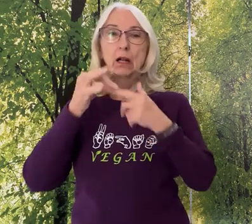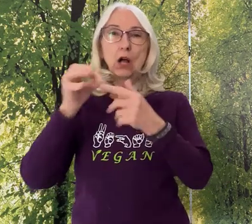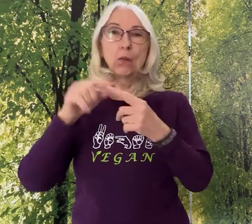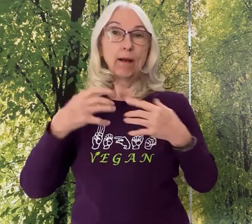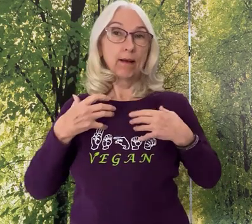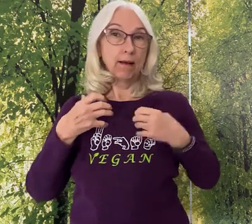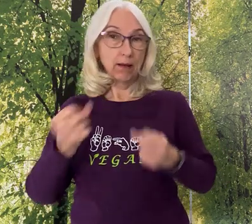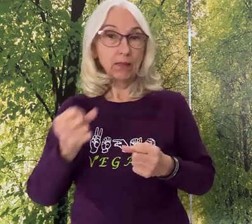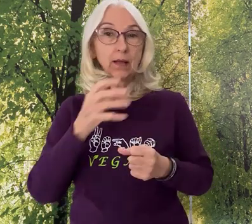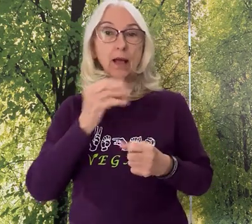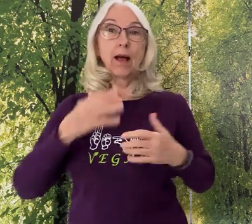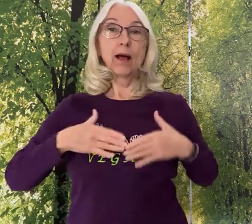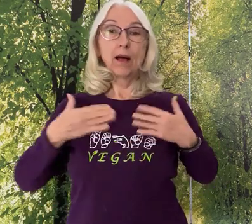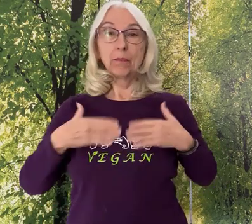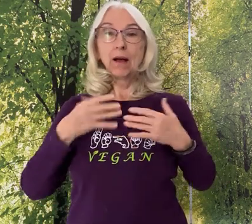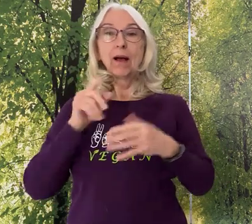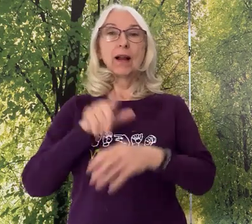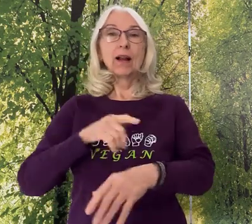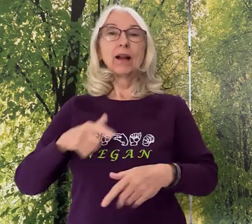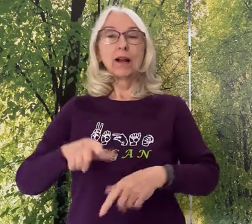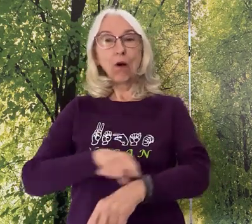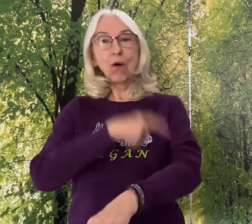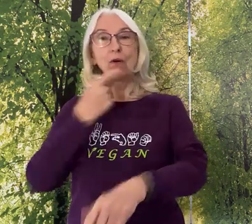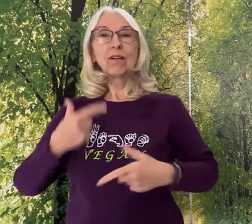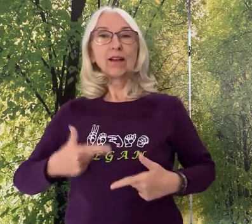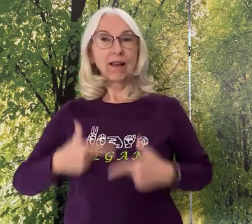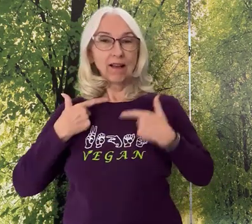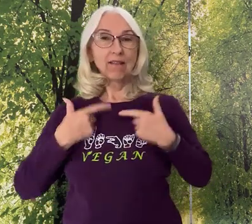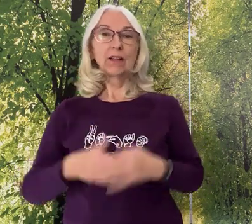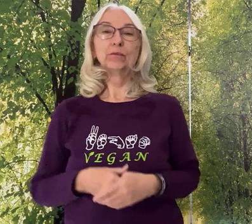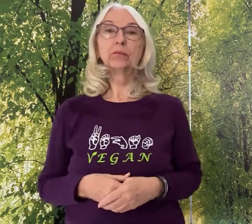and leading healthy, happy, and long lives.